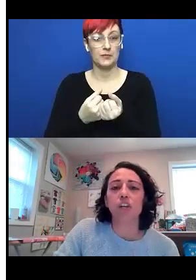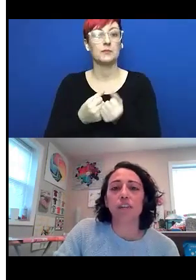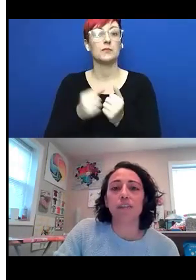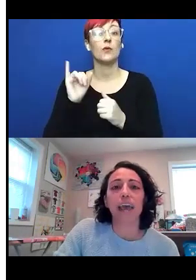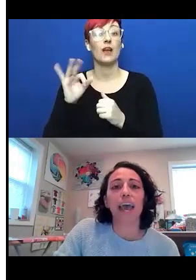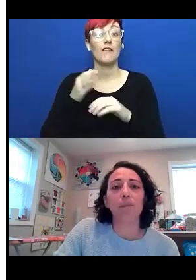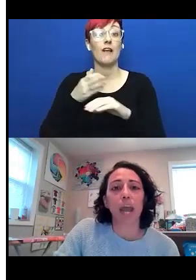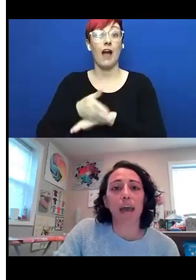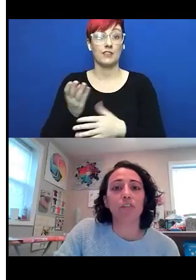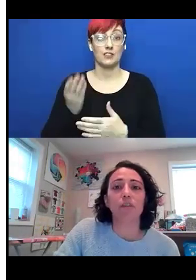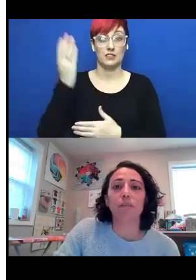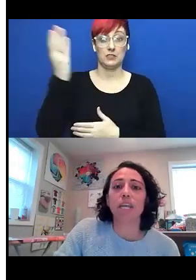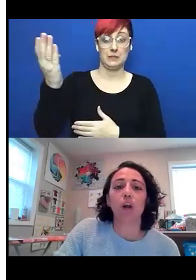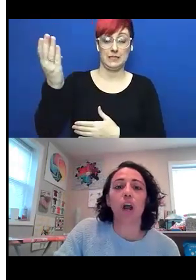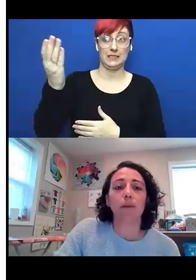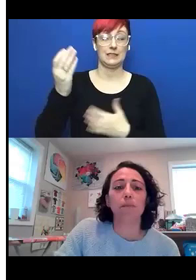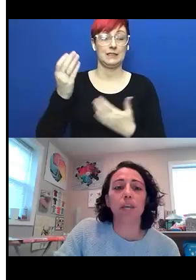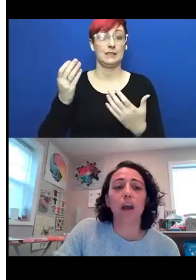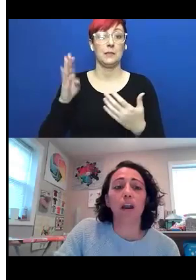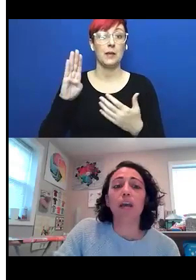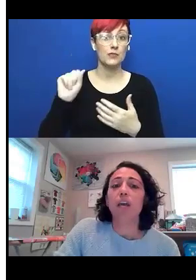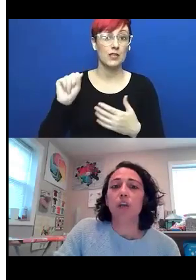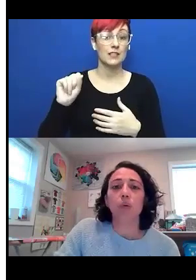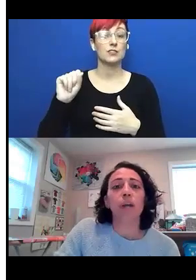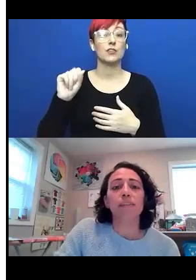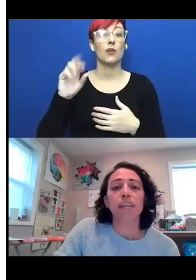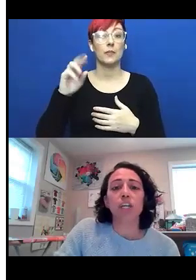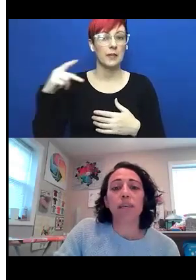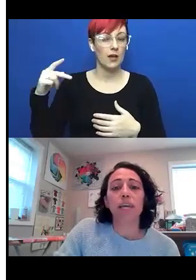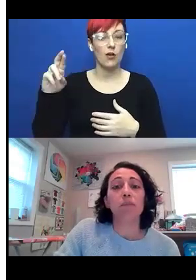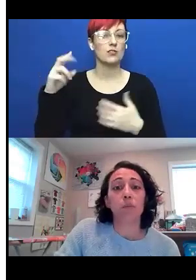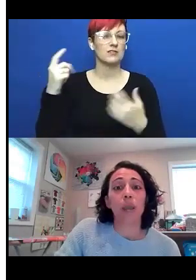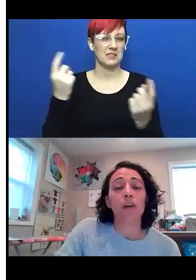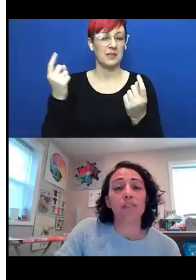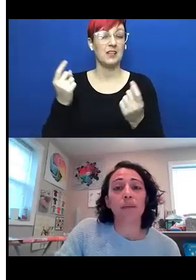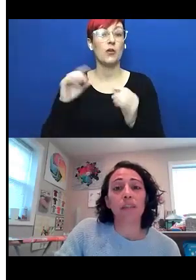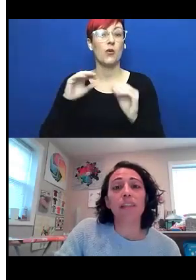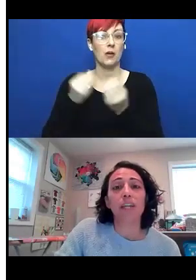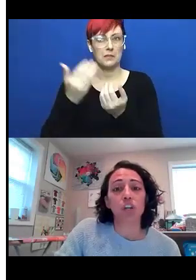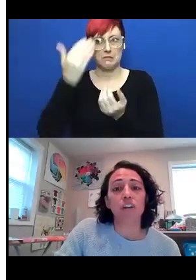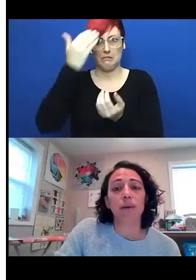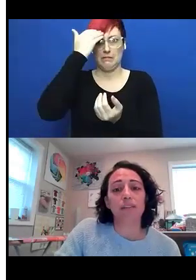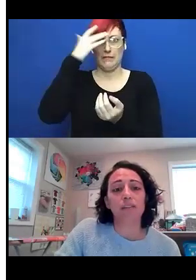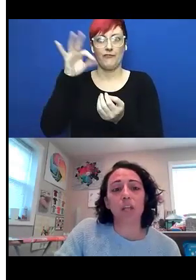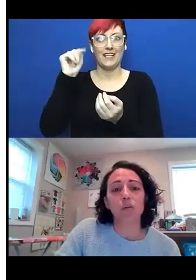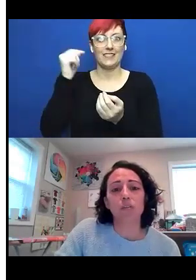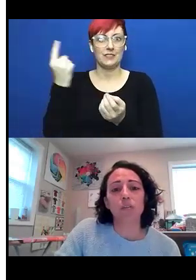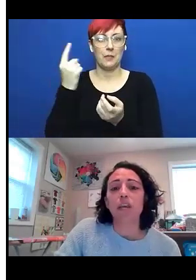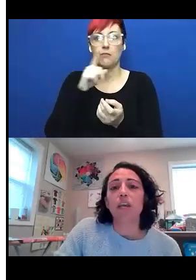Just-in-Time or after submitting your RPPR, your organization becomes aware of something that should have been disclosed,